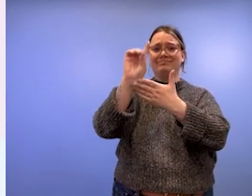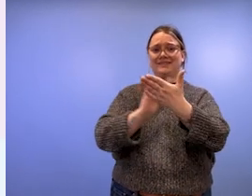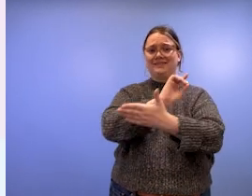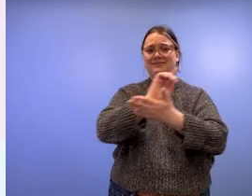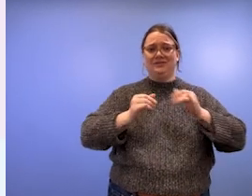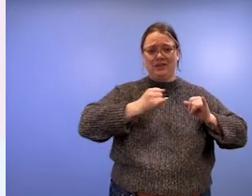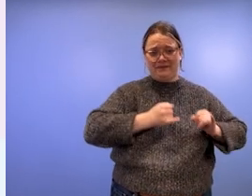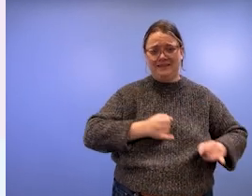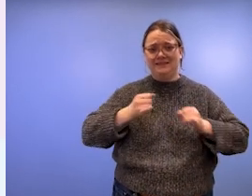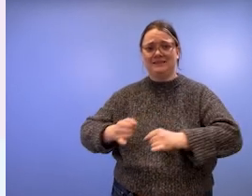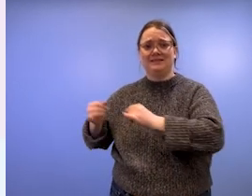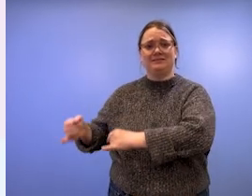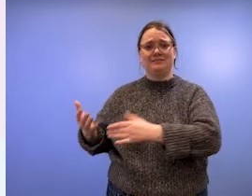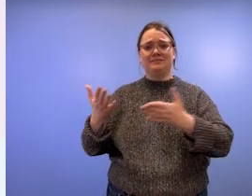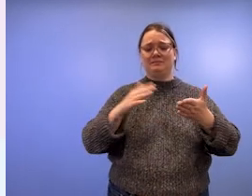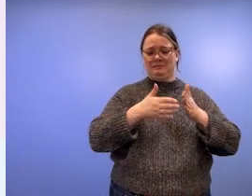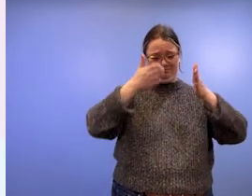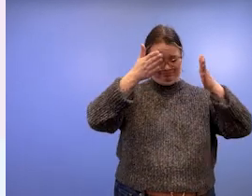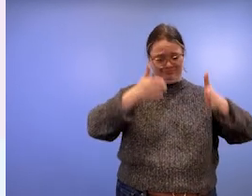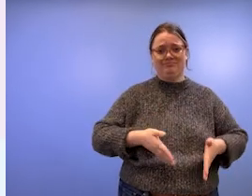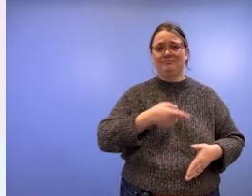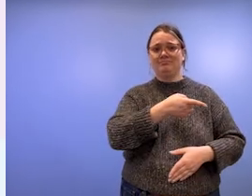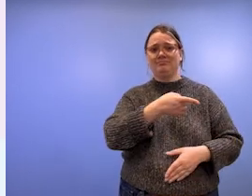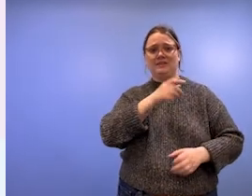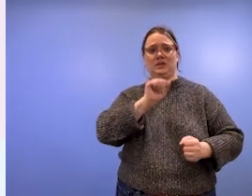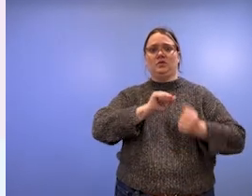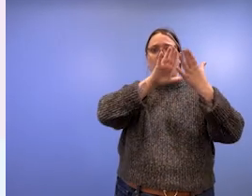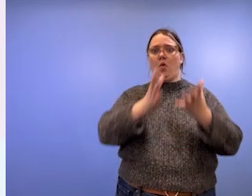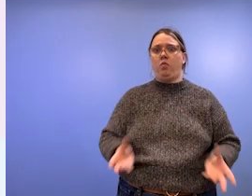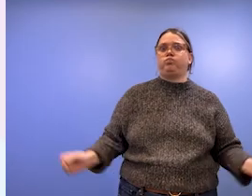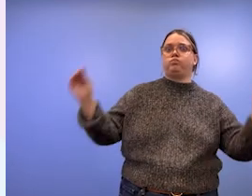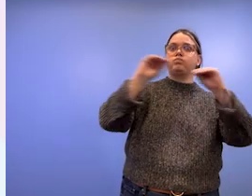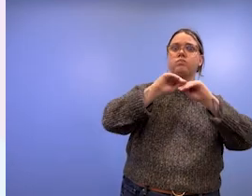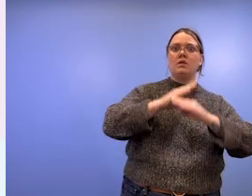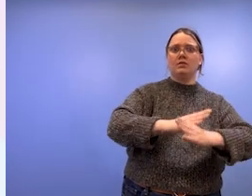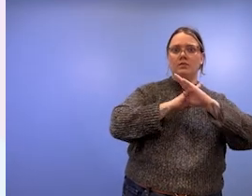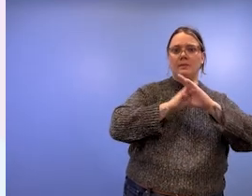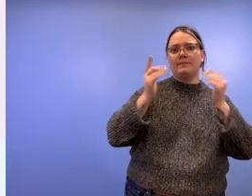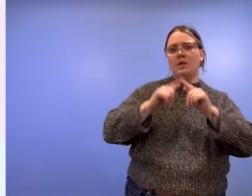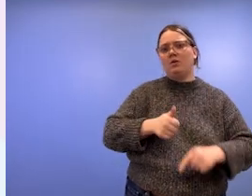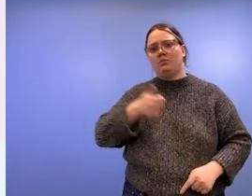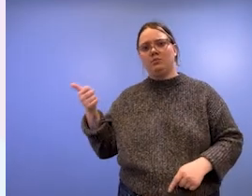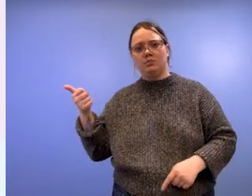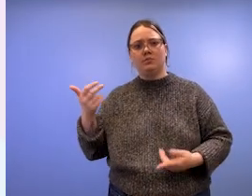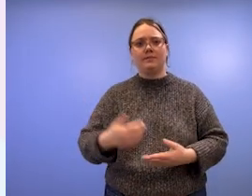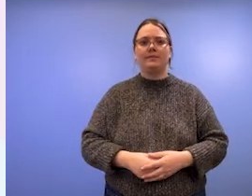individually. So this means that a person can face a greater number of barriers. For example,